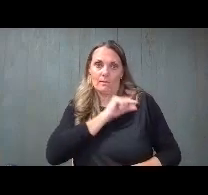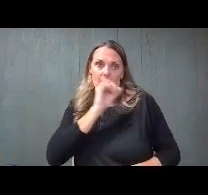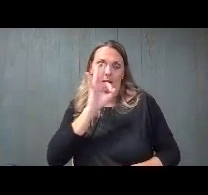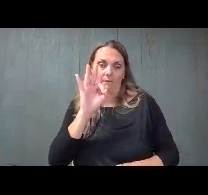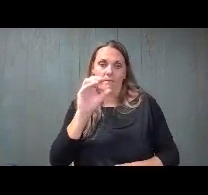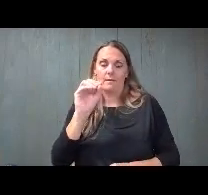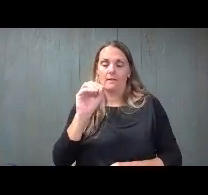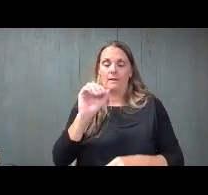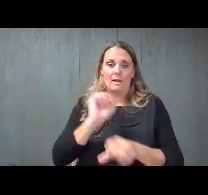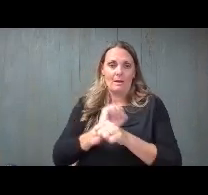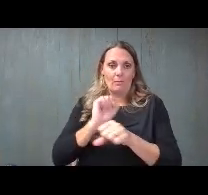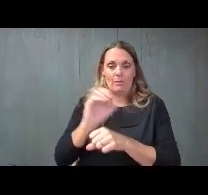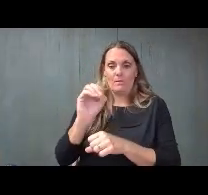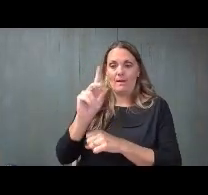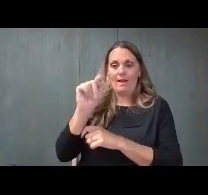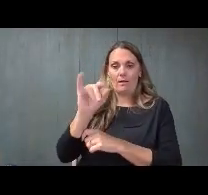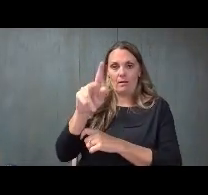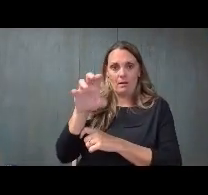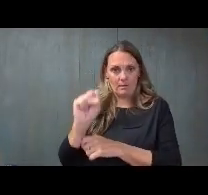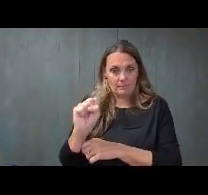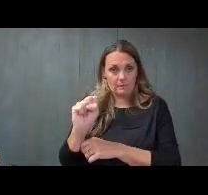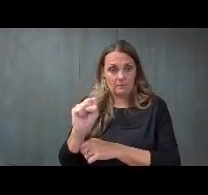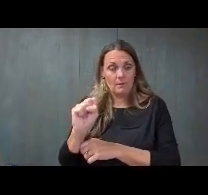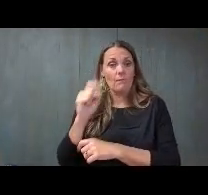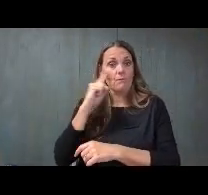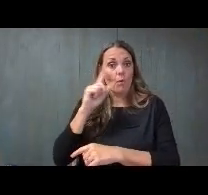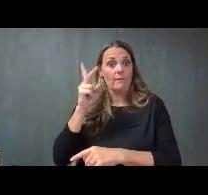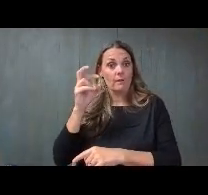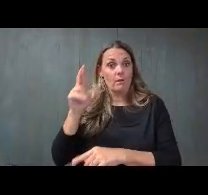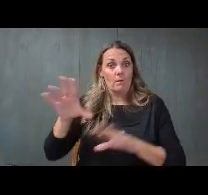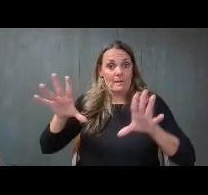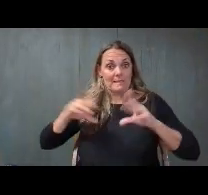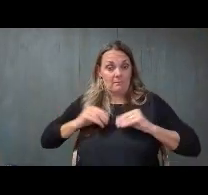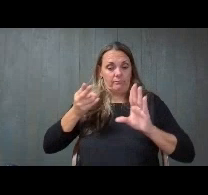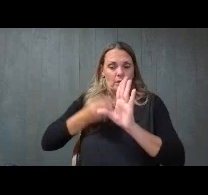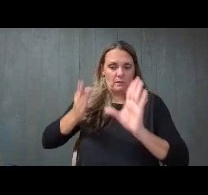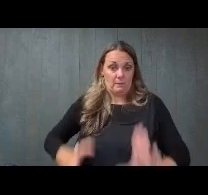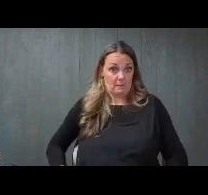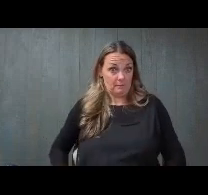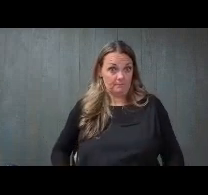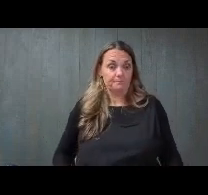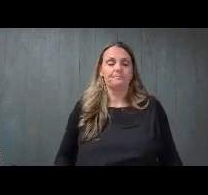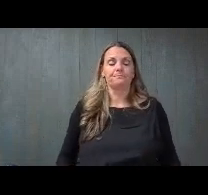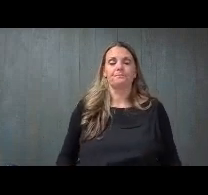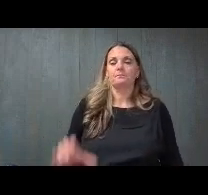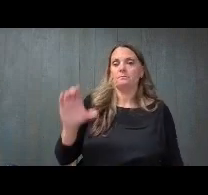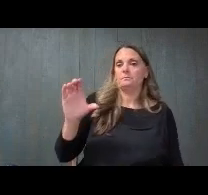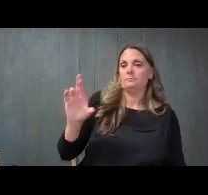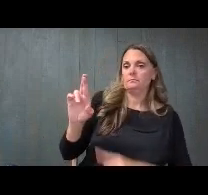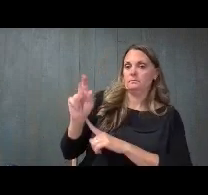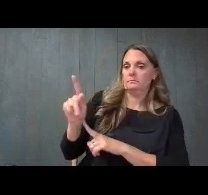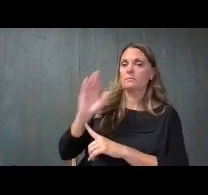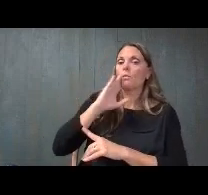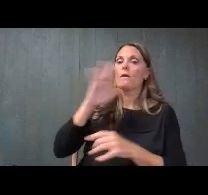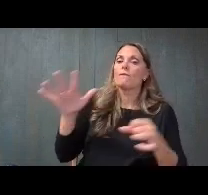To be our applicants or eligible individuals, Serapis will need to fully answer all